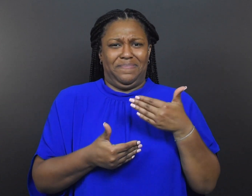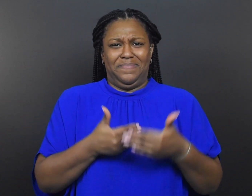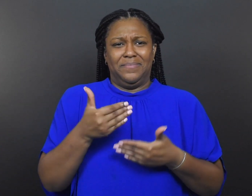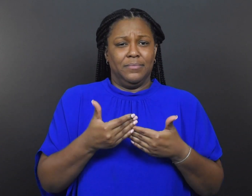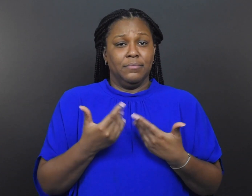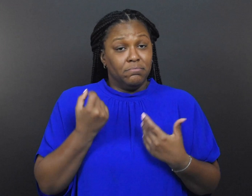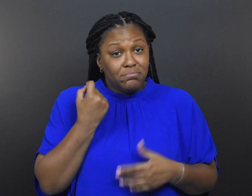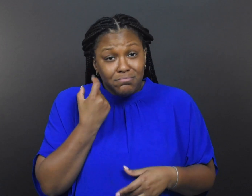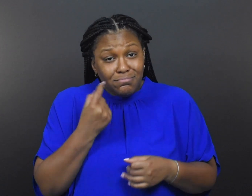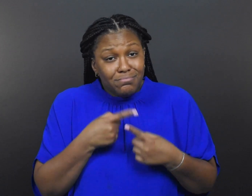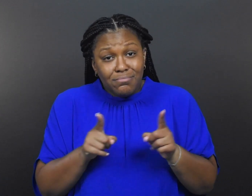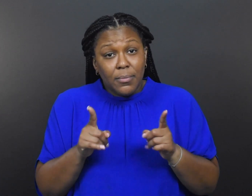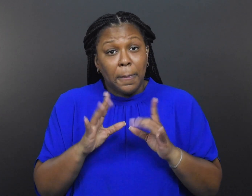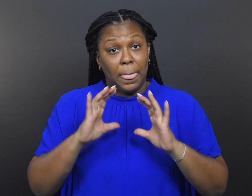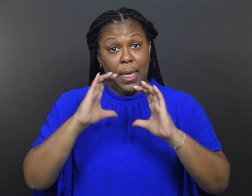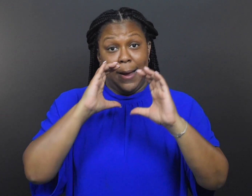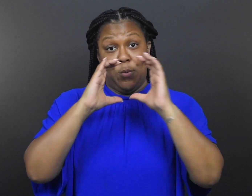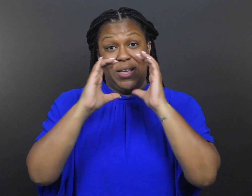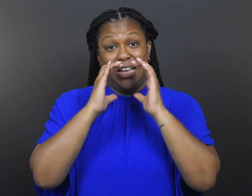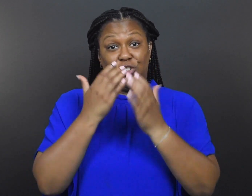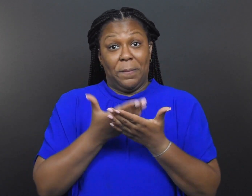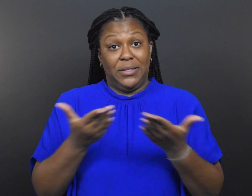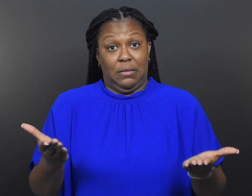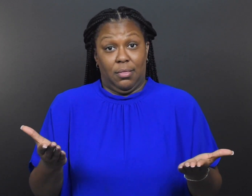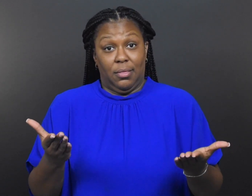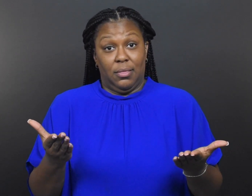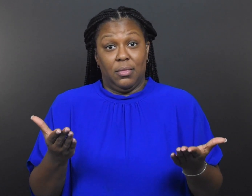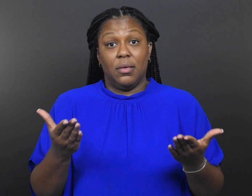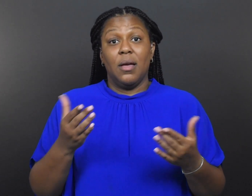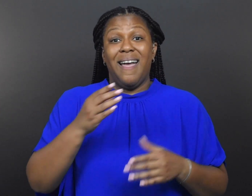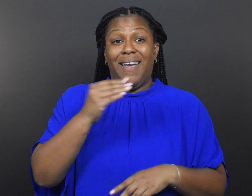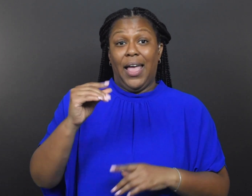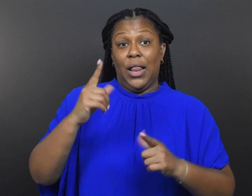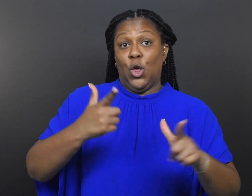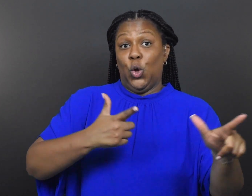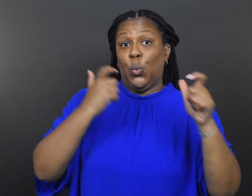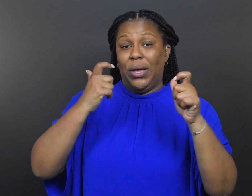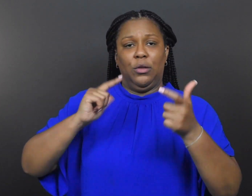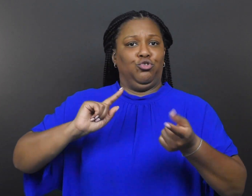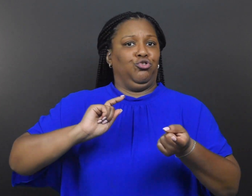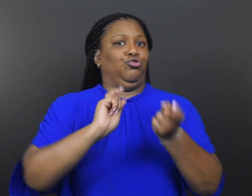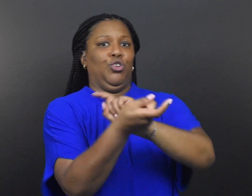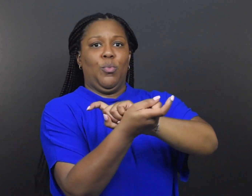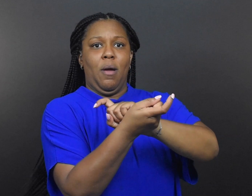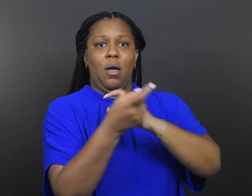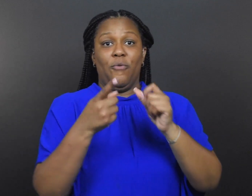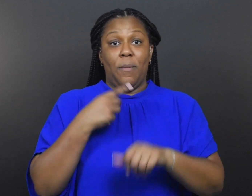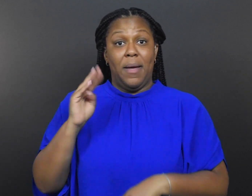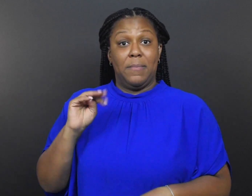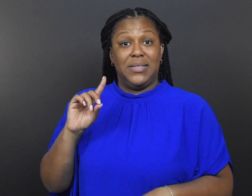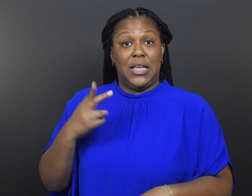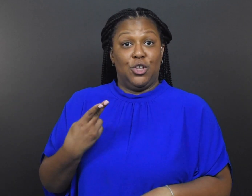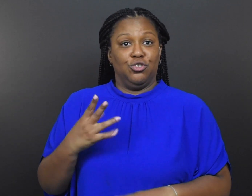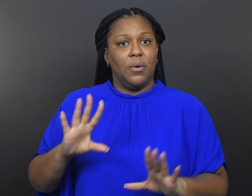However, the "communication material and quick turn-around from MDH to provide clarifications